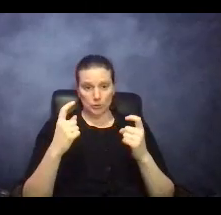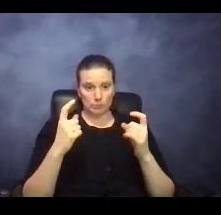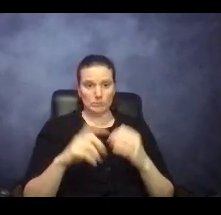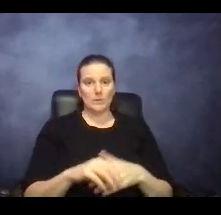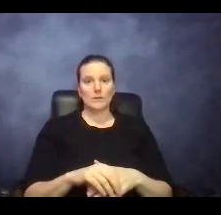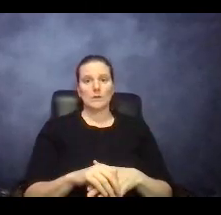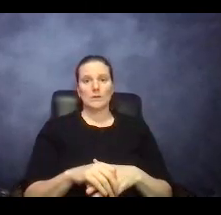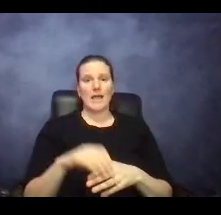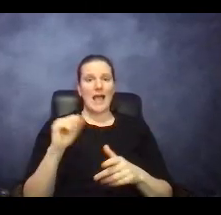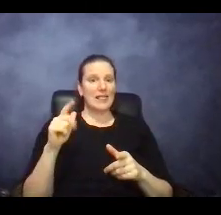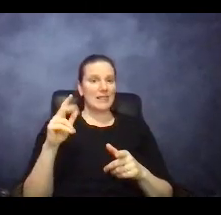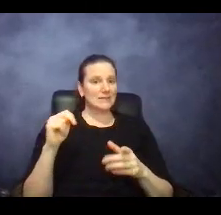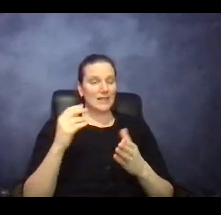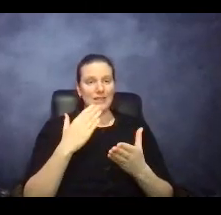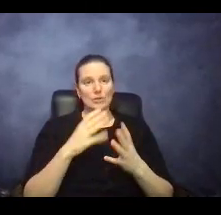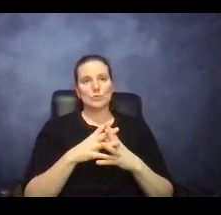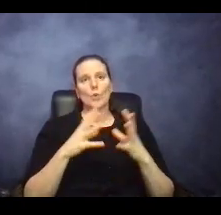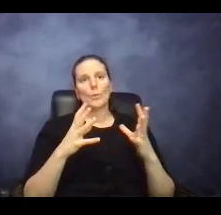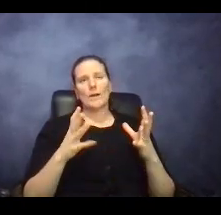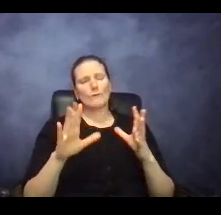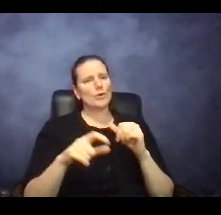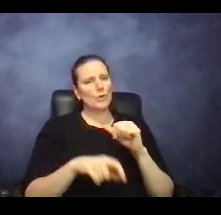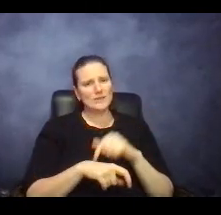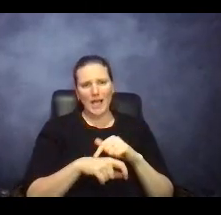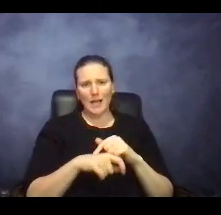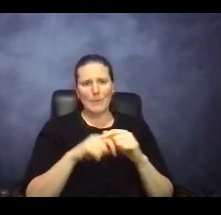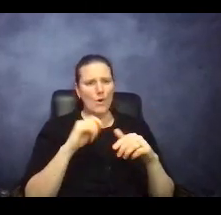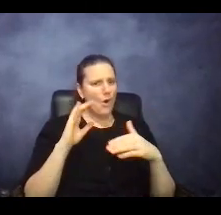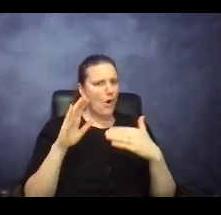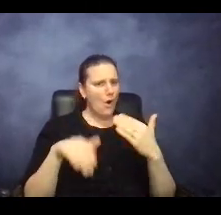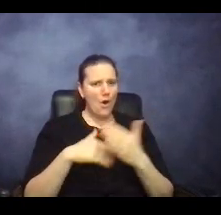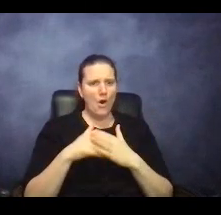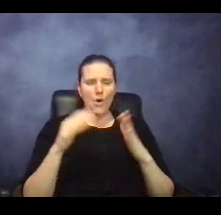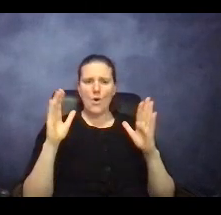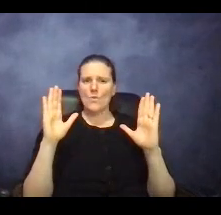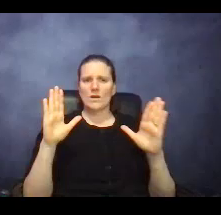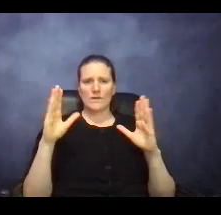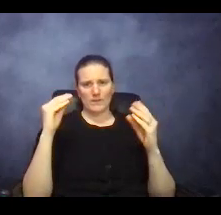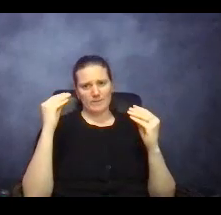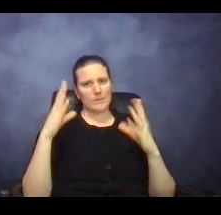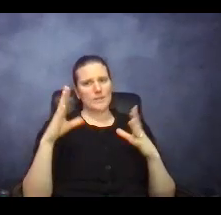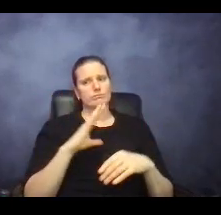Alison, thank you so much for your time and all of this wonderful information folks.